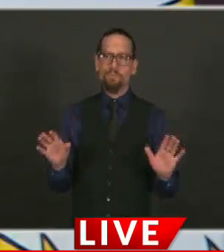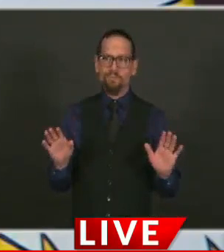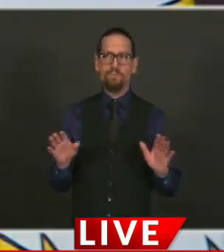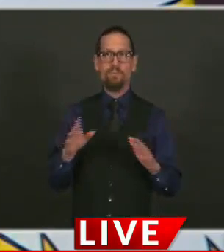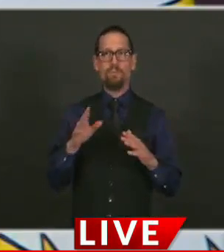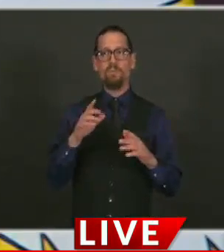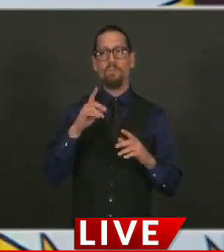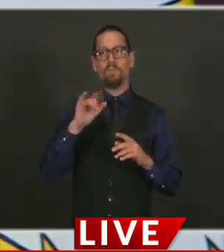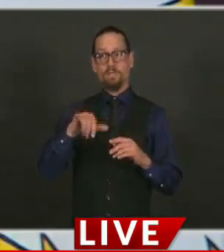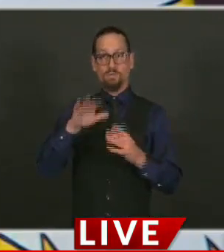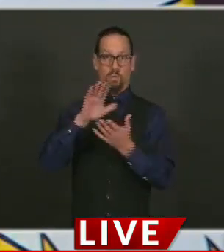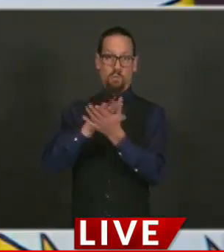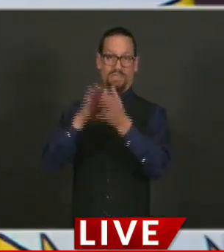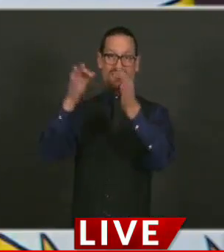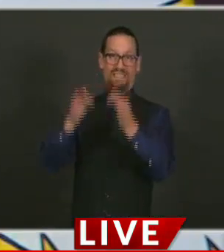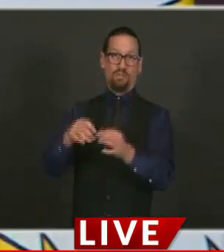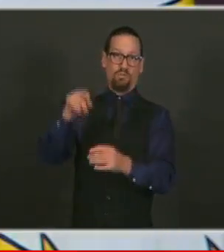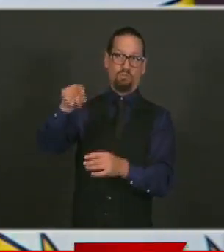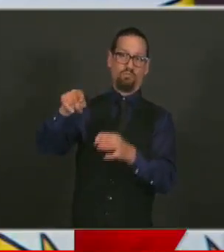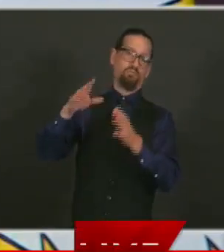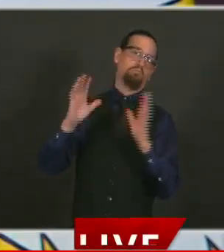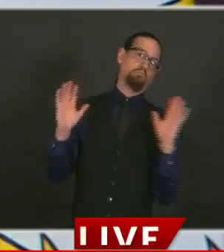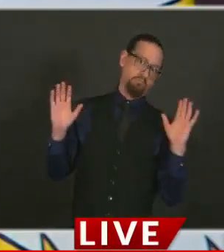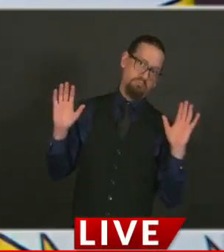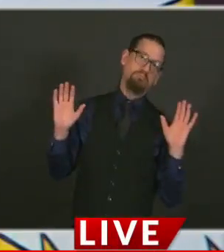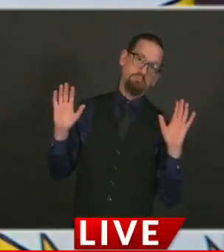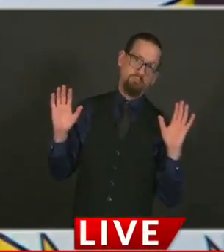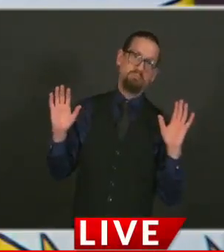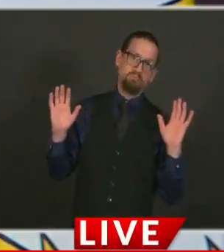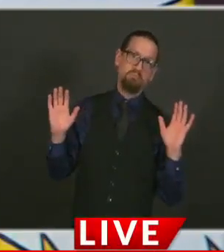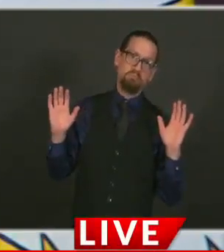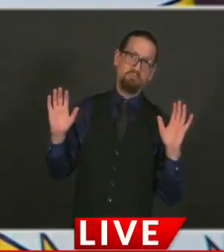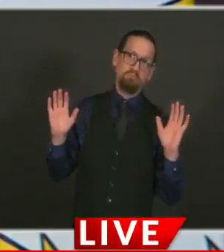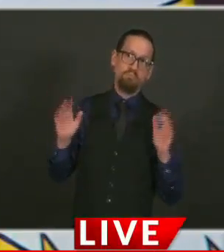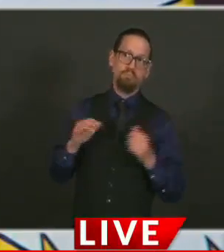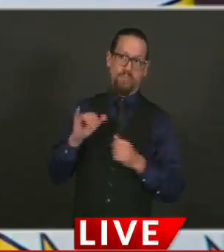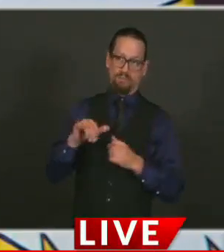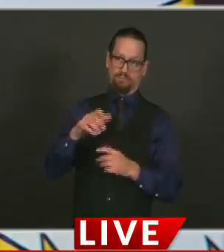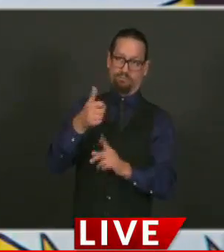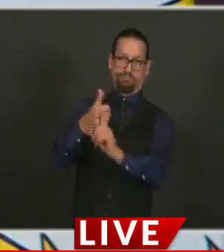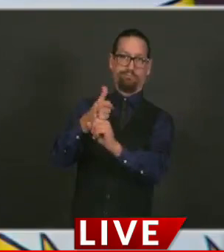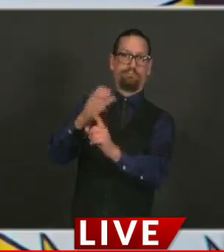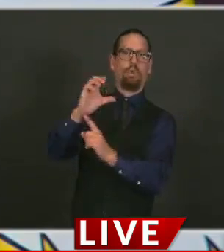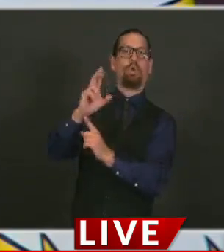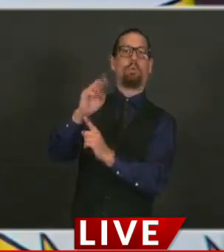POSITIVE. BUT, OUT OF AN ABUNDANCE OF CAUTION OR FOR WHATEVER REASON